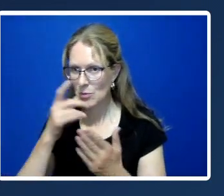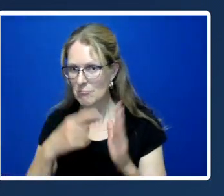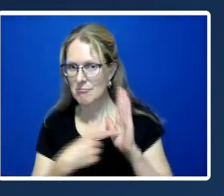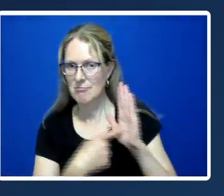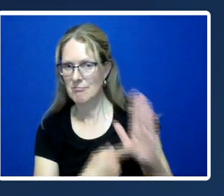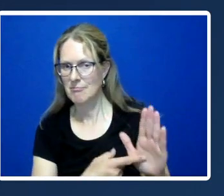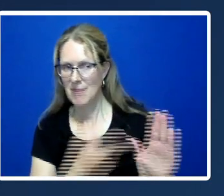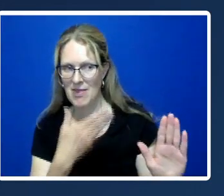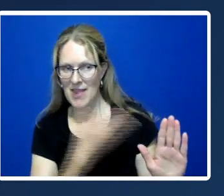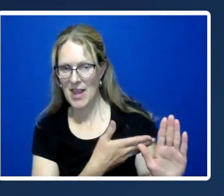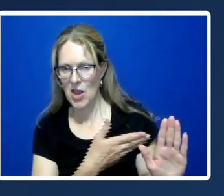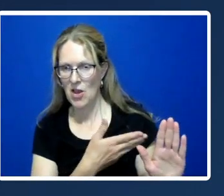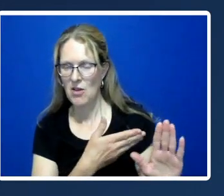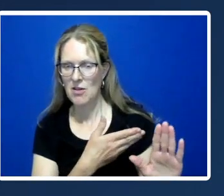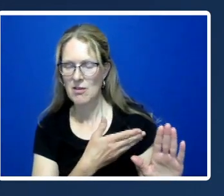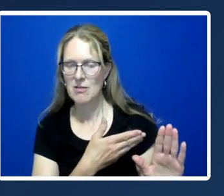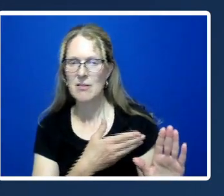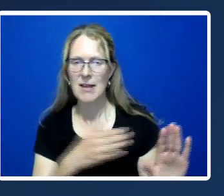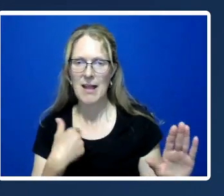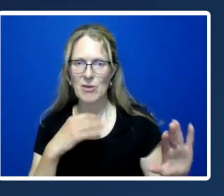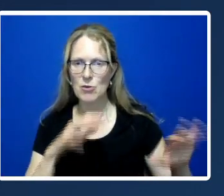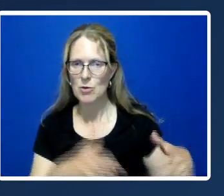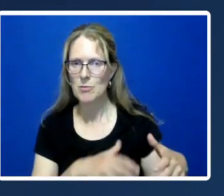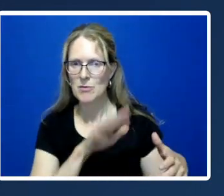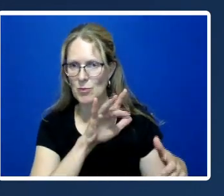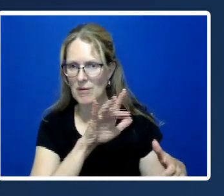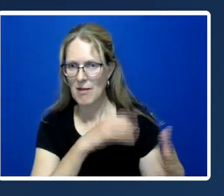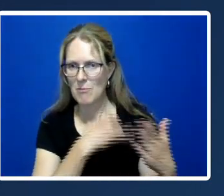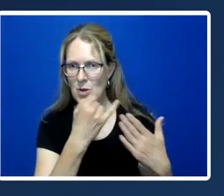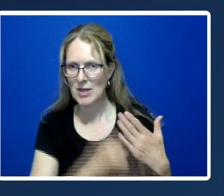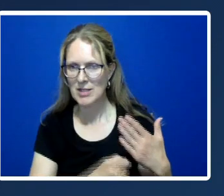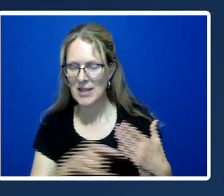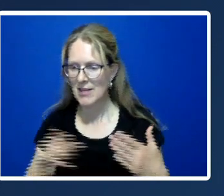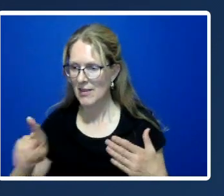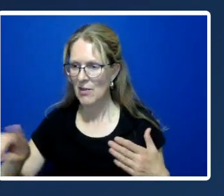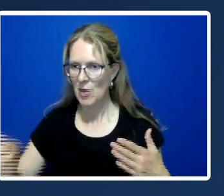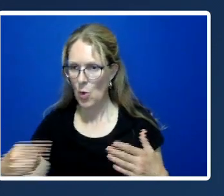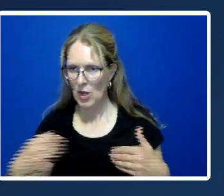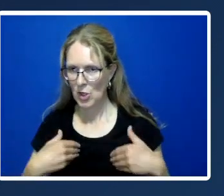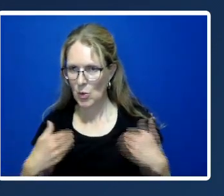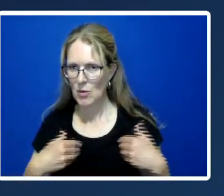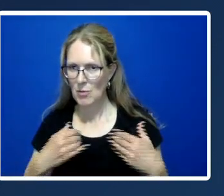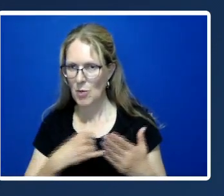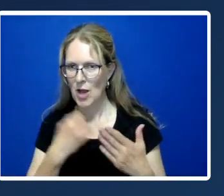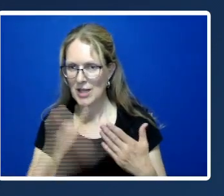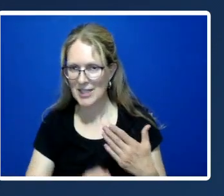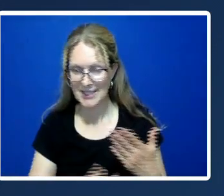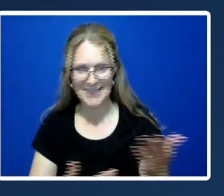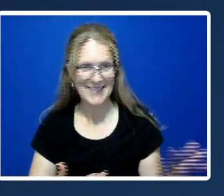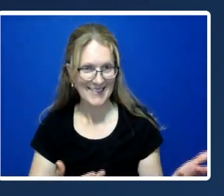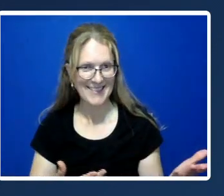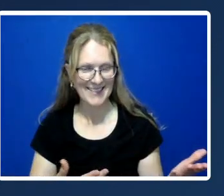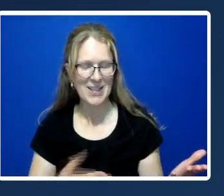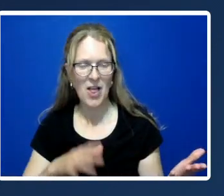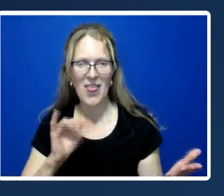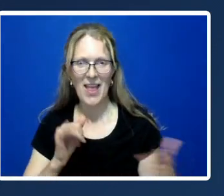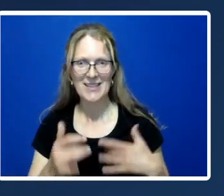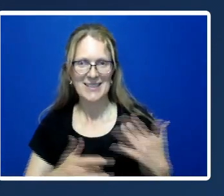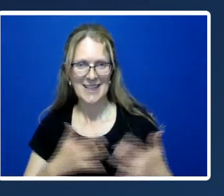which is a big -- our biggest exhibit of the year. And they're the only youth project of the 25. So, it's pretty exciting to be able to showcase them in a Smithsonian